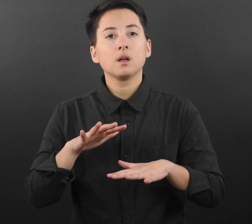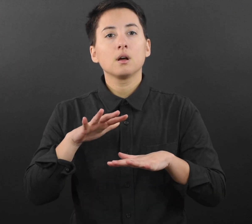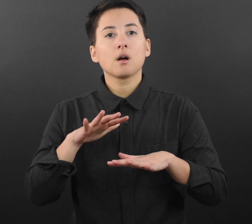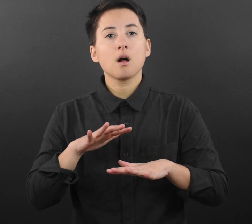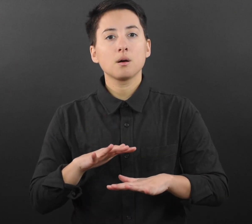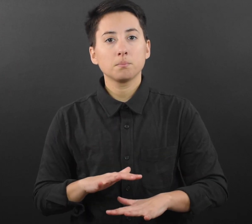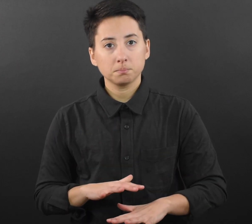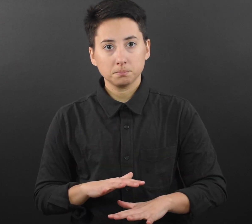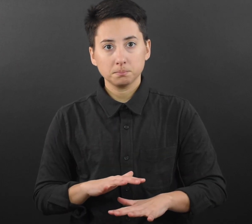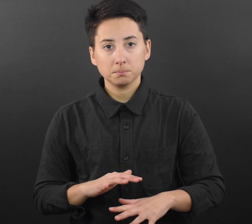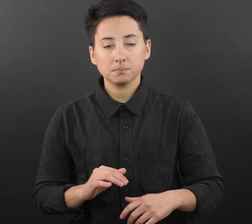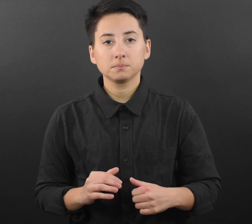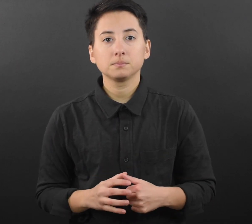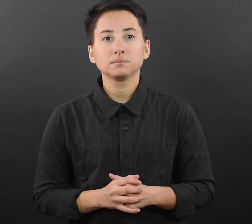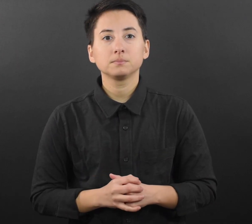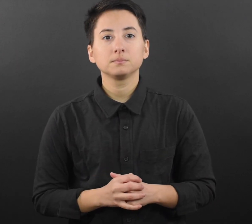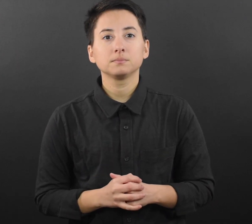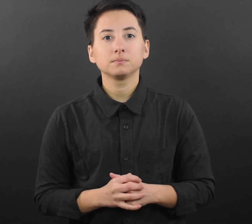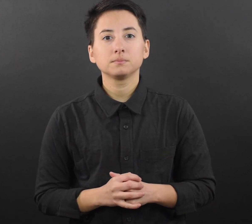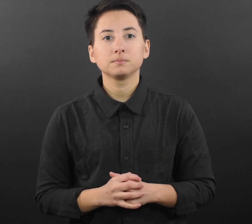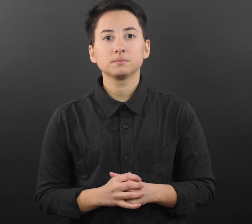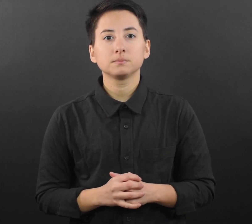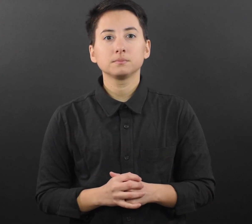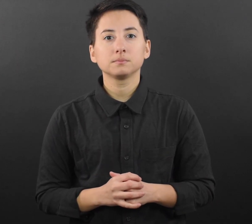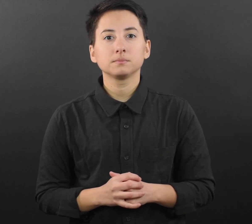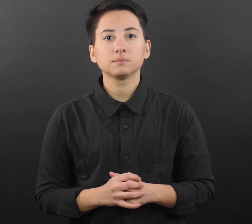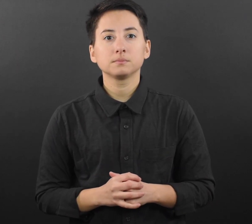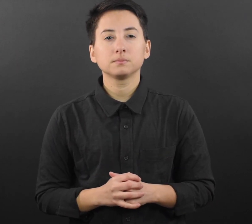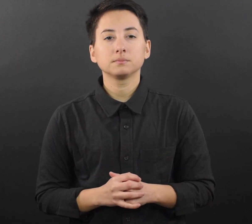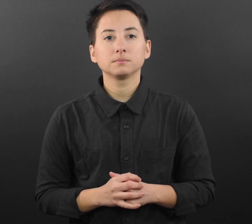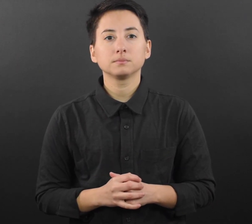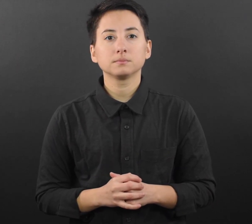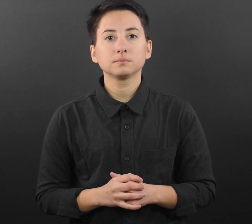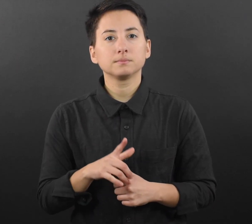Calm • 